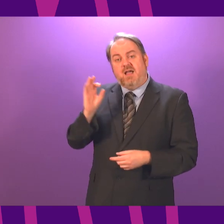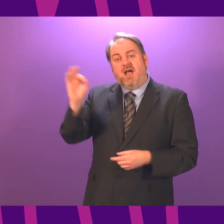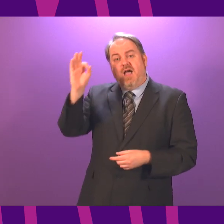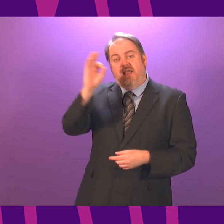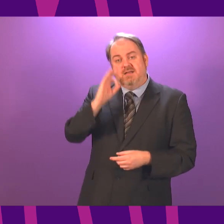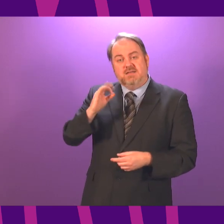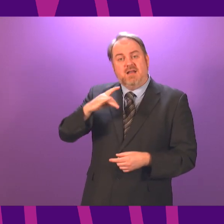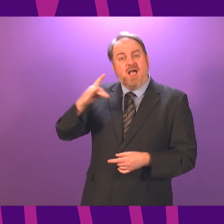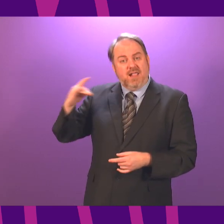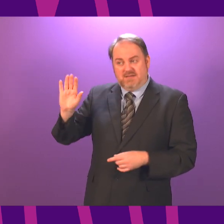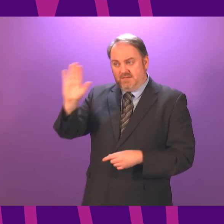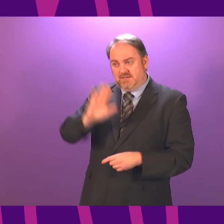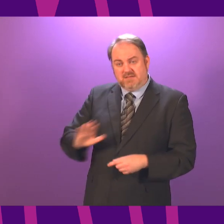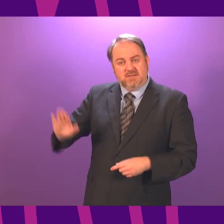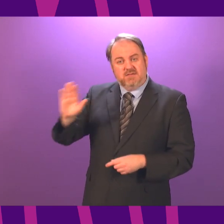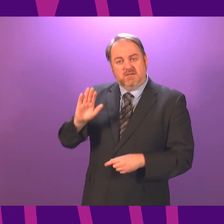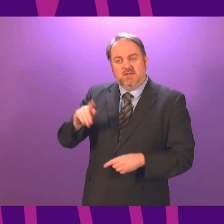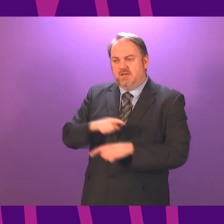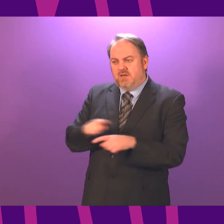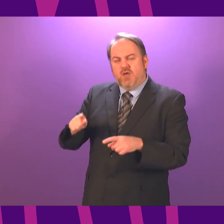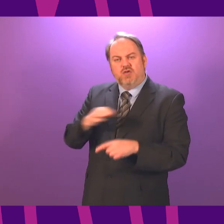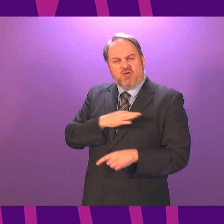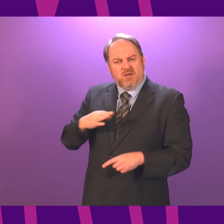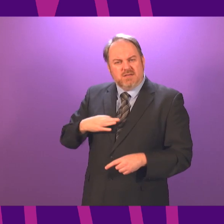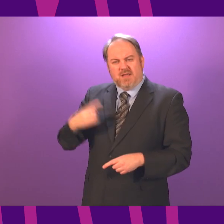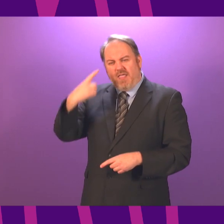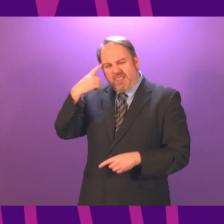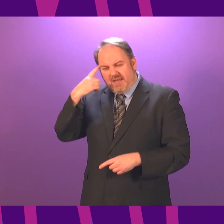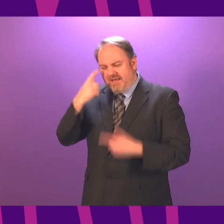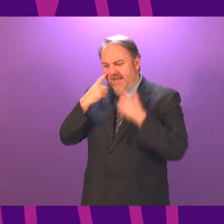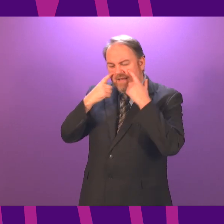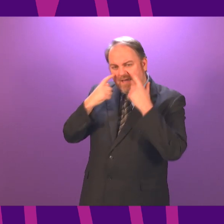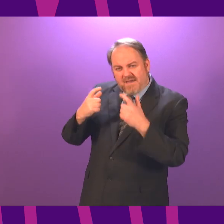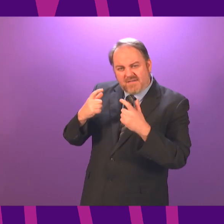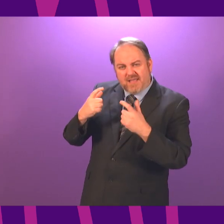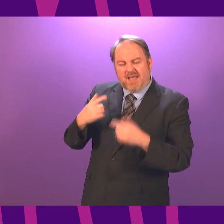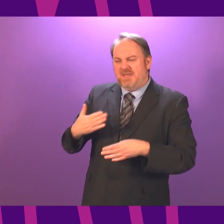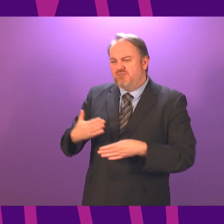raising but more generally, are being pragmatic in how they are organising vaccination clinics so